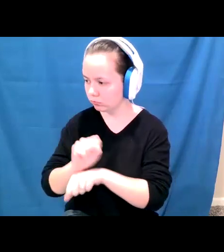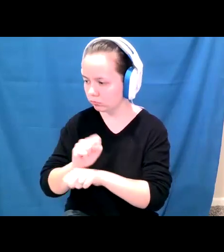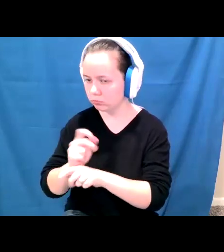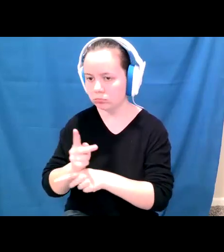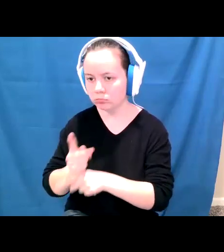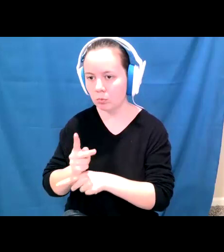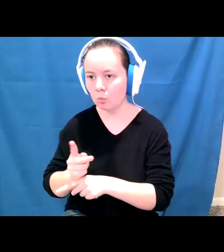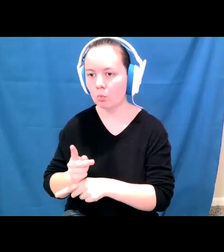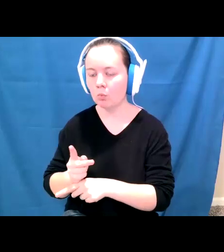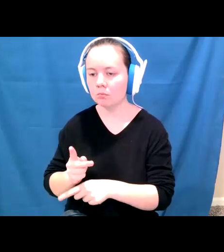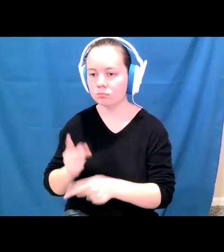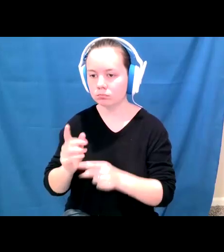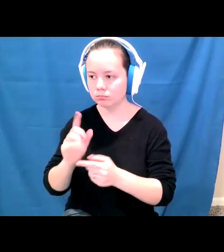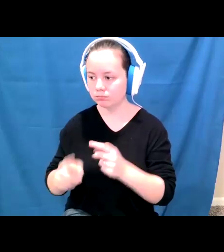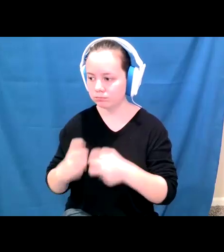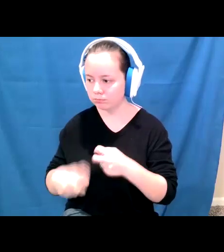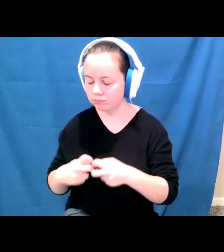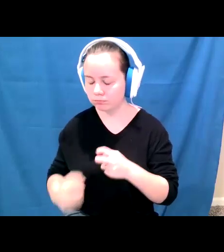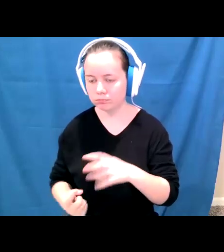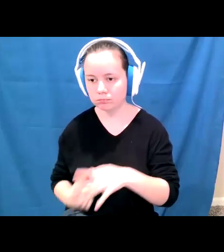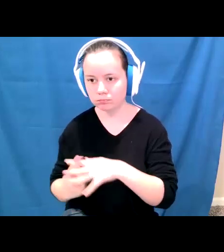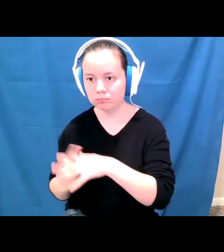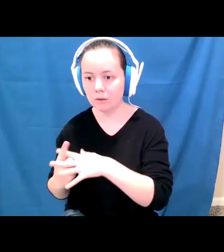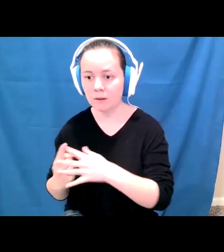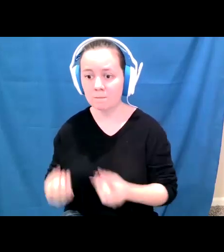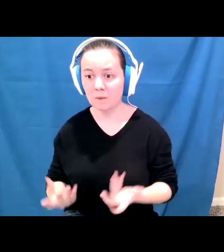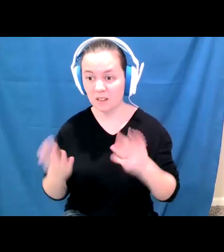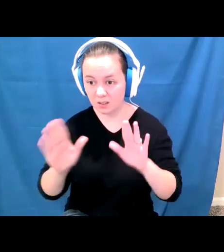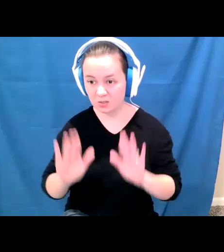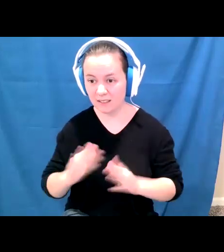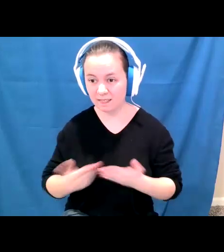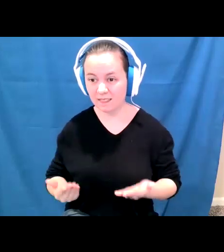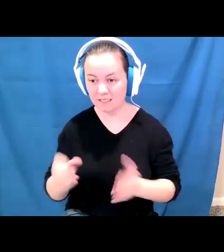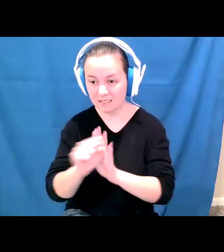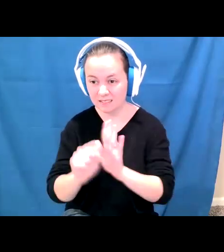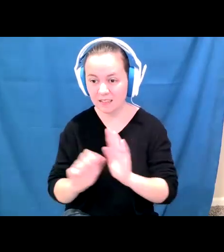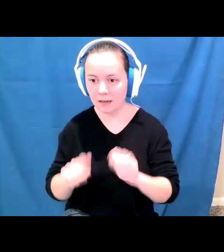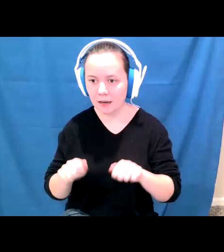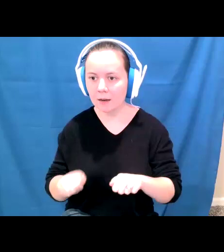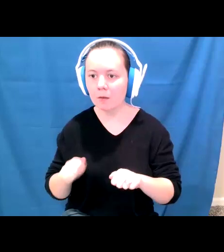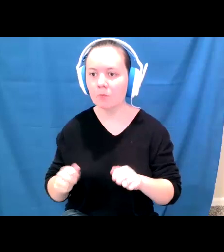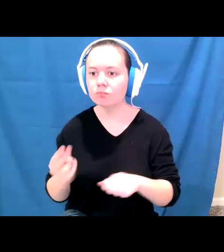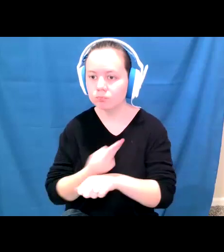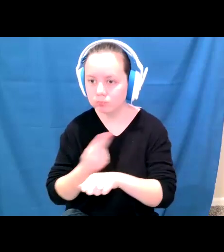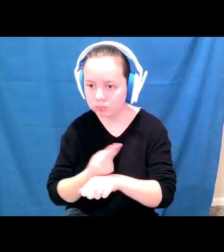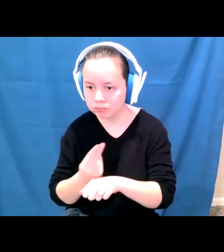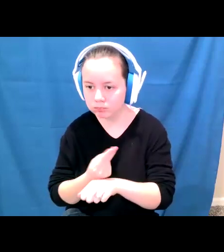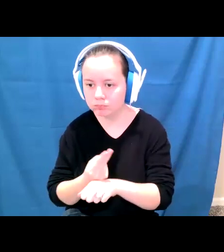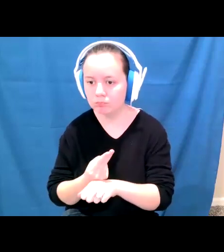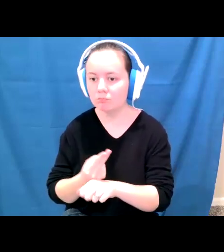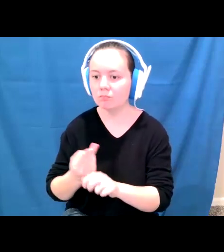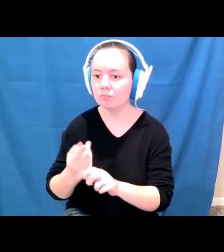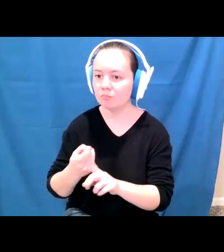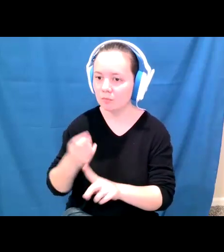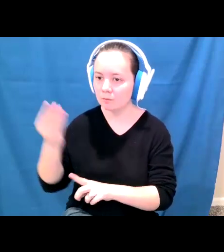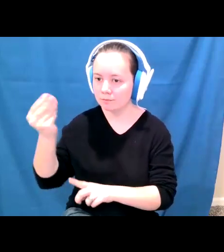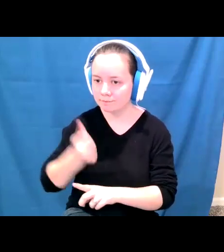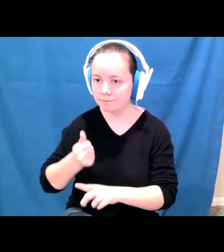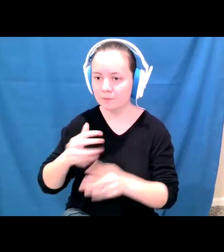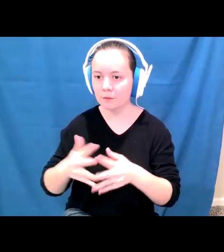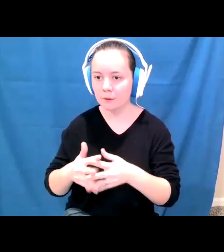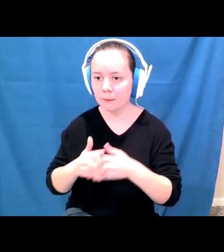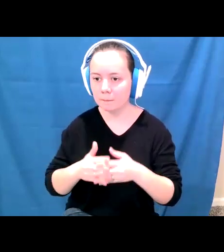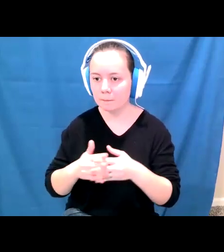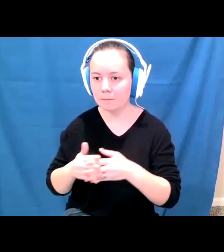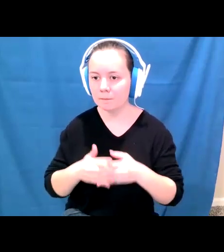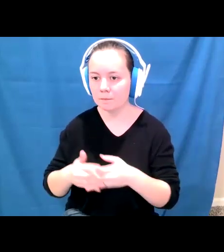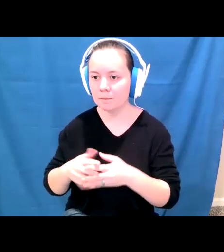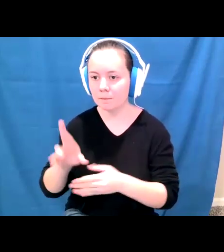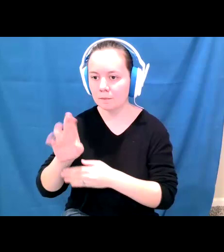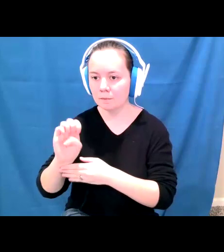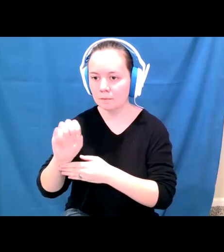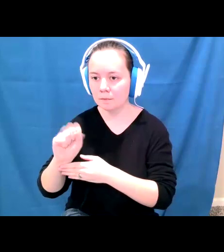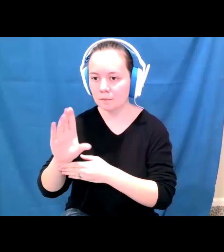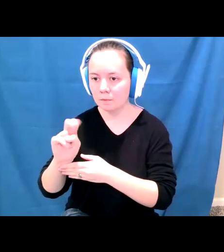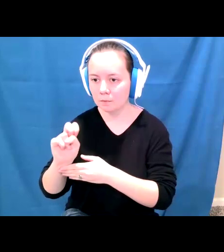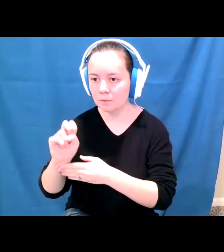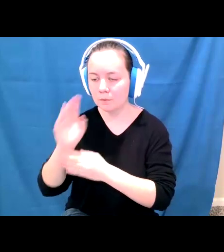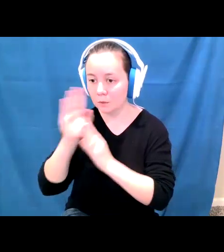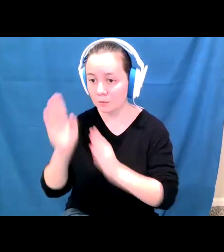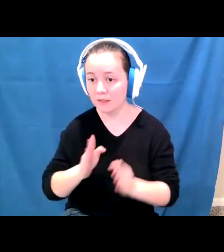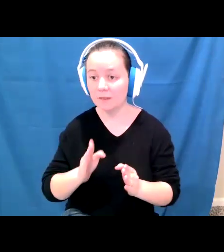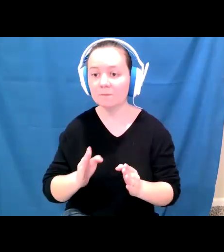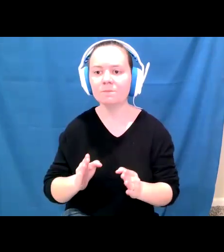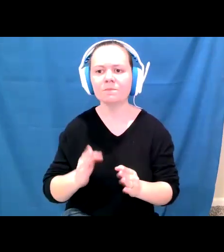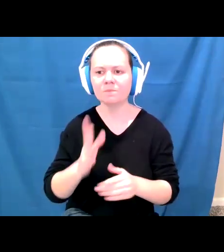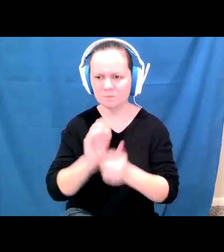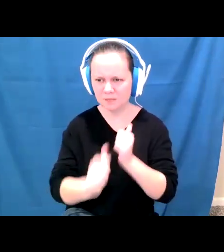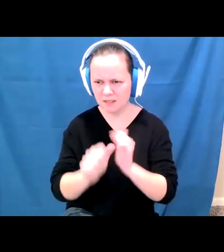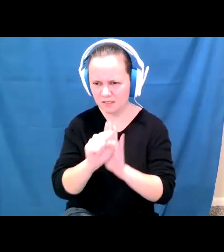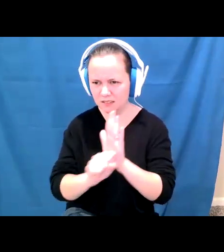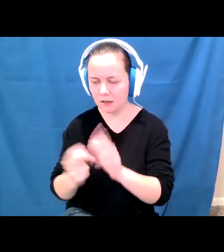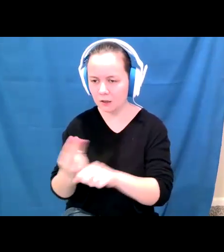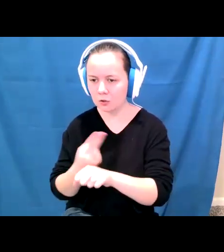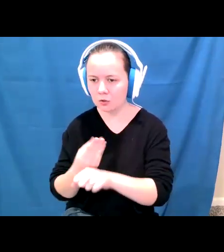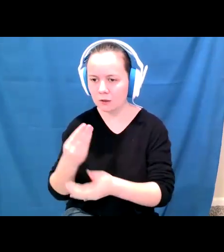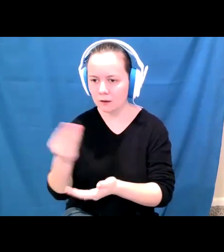And while there are so many great things that states have been able to take advantage of with funding from the American Rescue Plan, you know, we saw every single state has used ARPA funding to work on DCW issues.